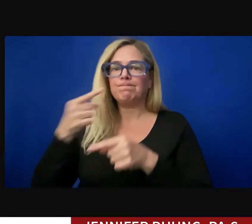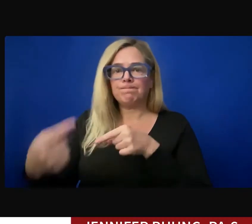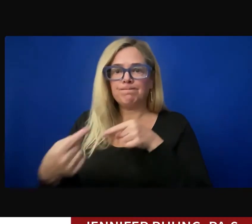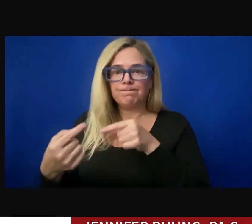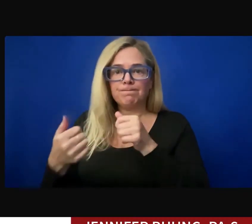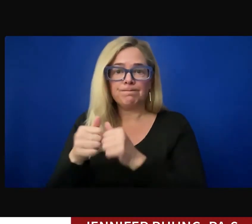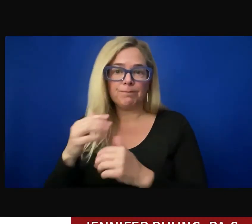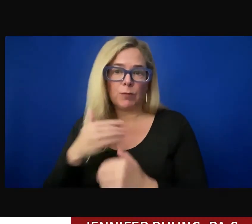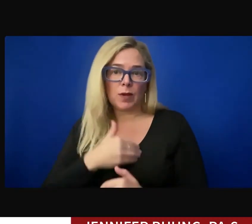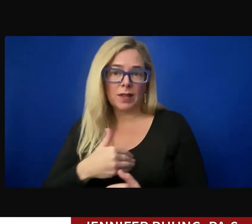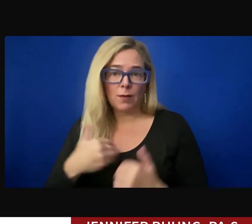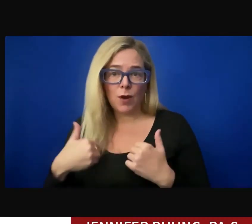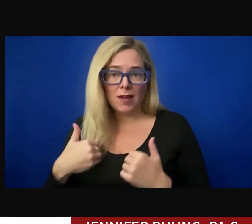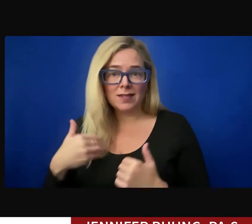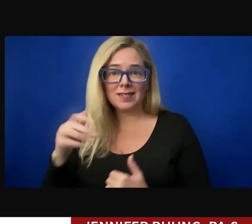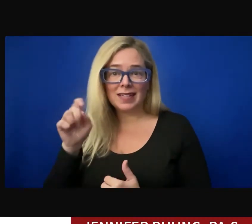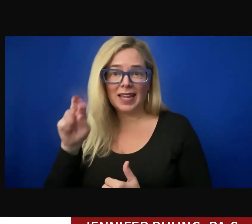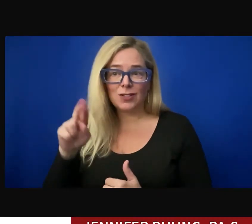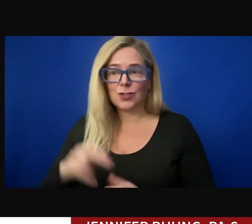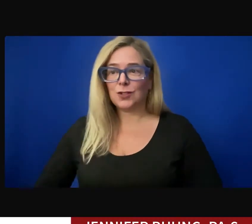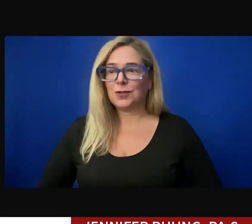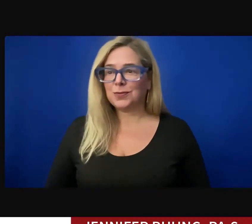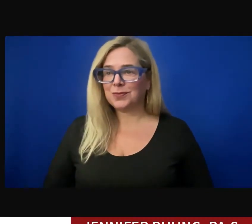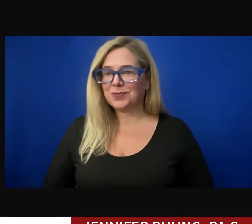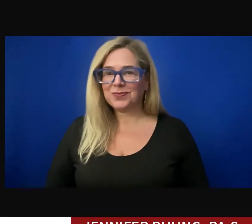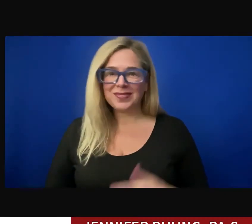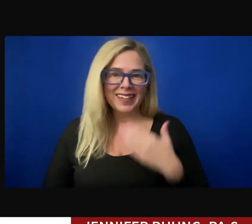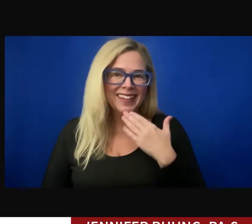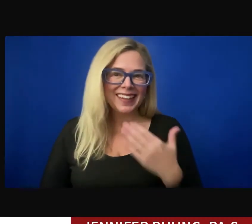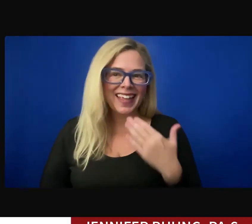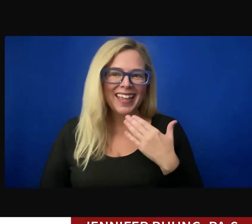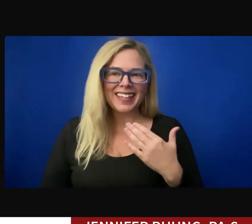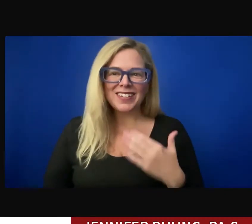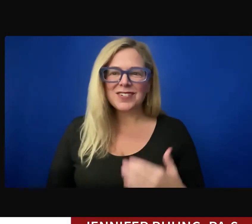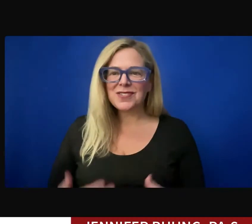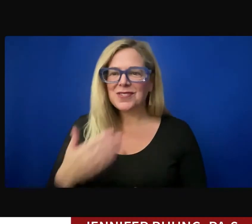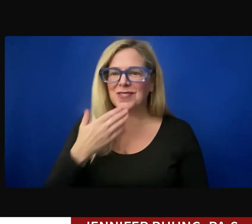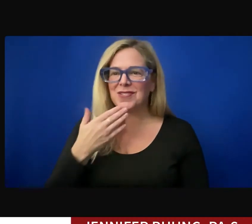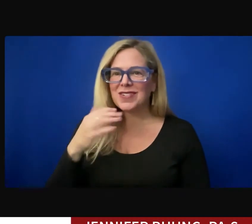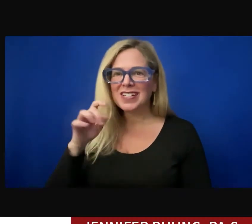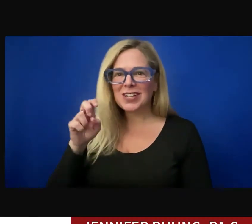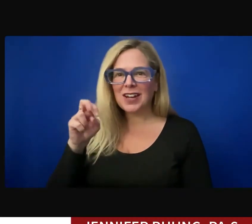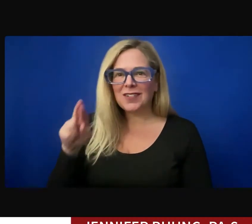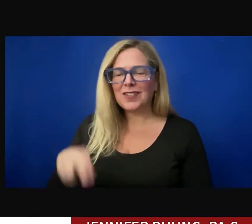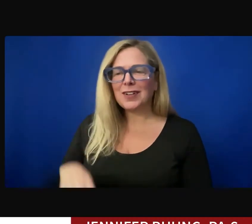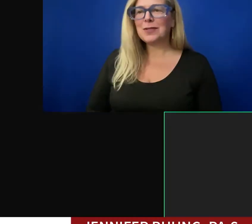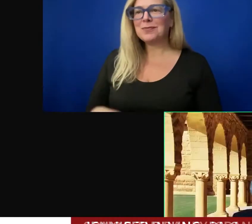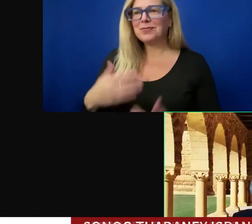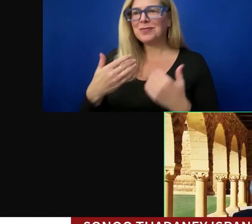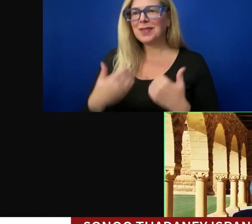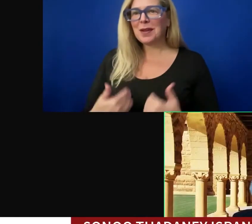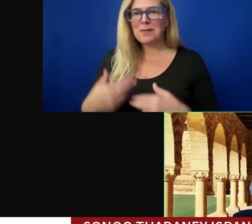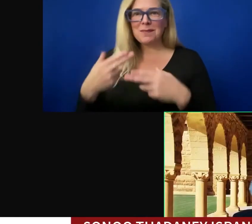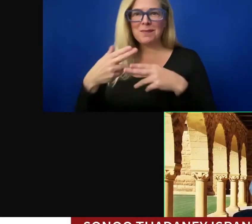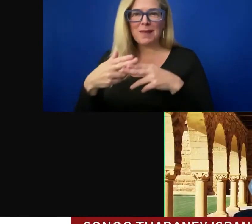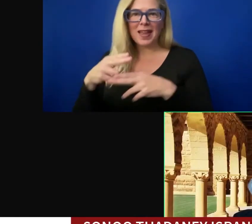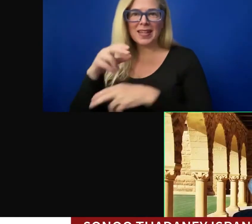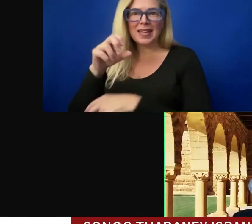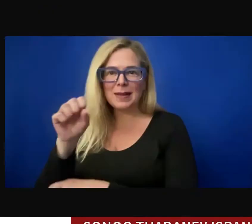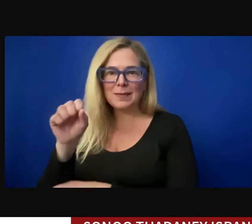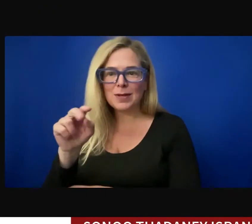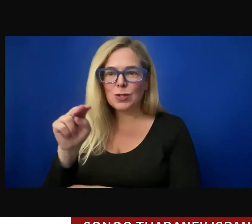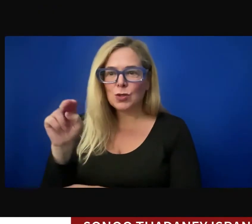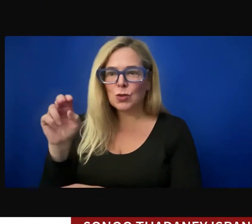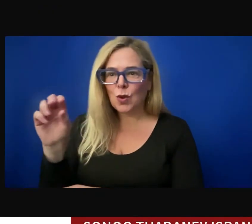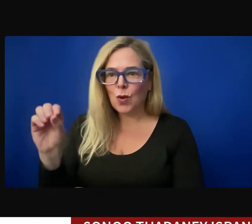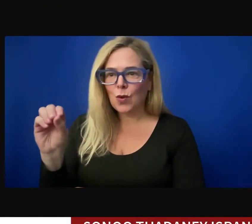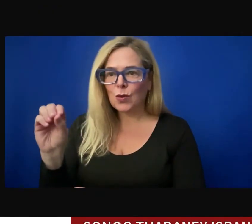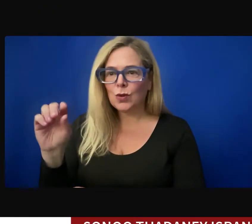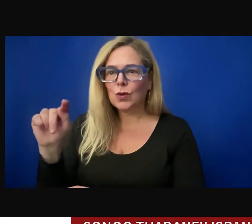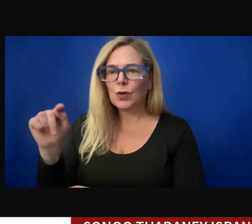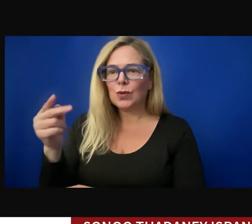Jennifer. My name is Sonoo Thadaney Israni, and as you heard Jennifer say,